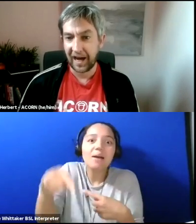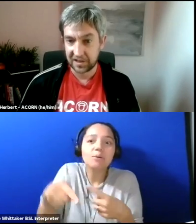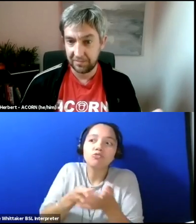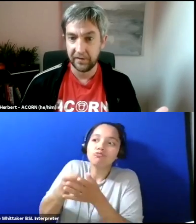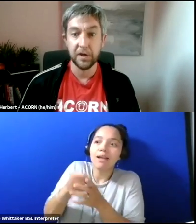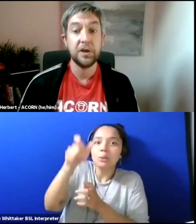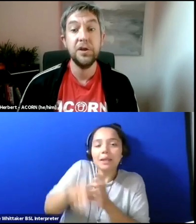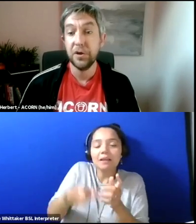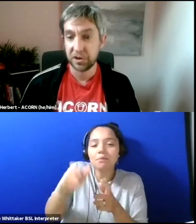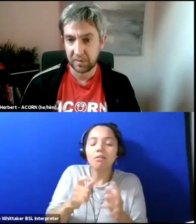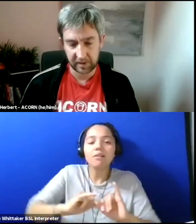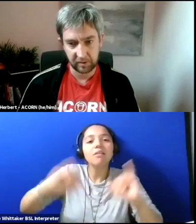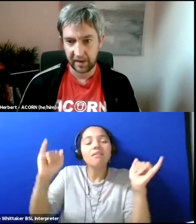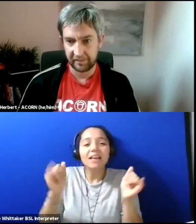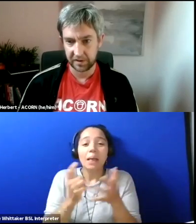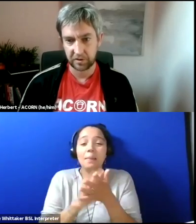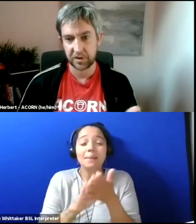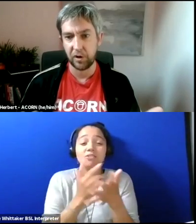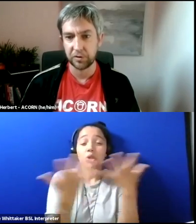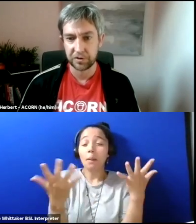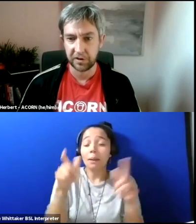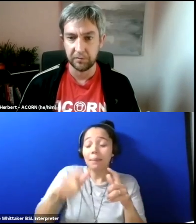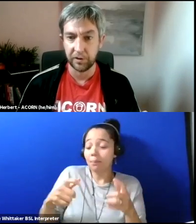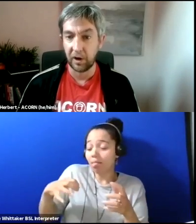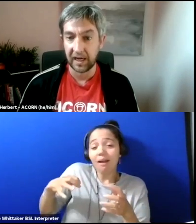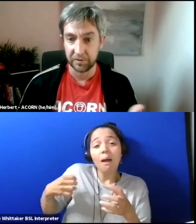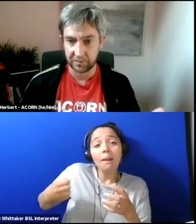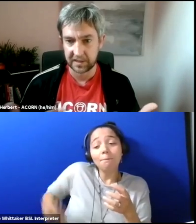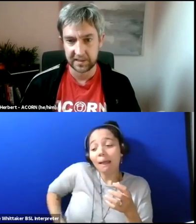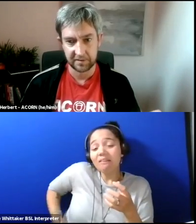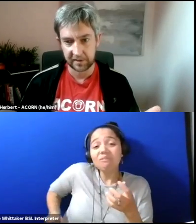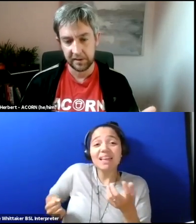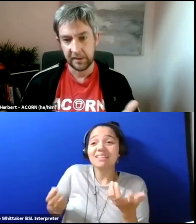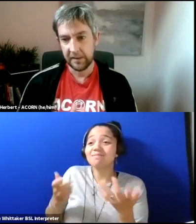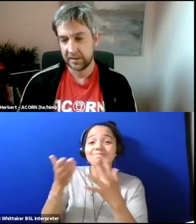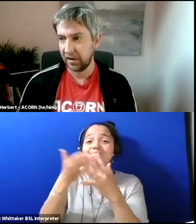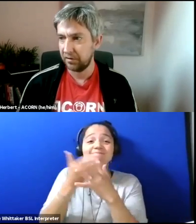But that actually meant a huge number of people on benefits across the whole country were not able to access housing.